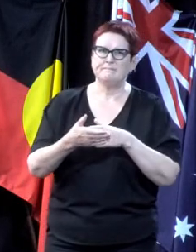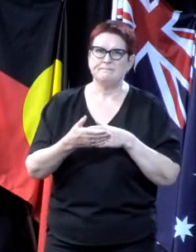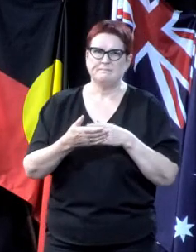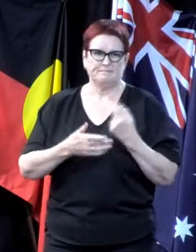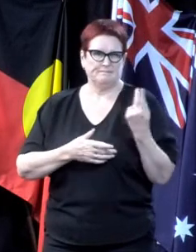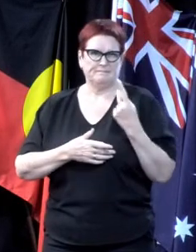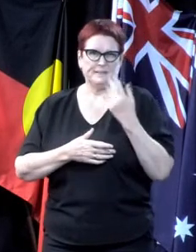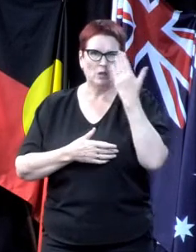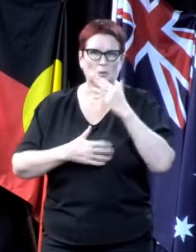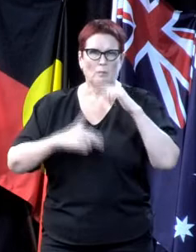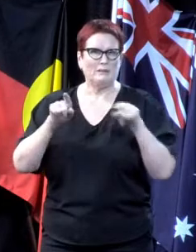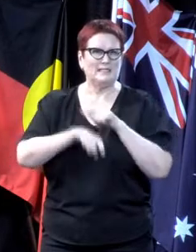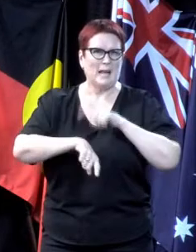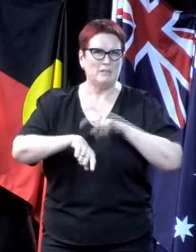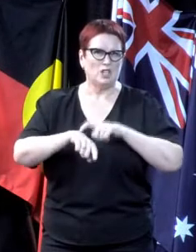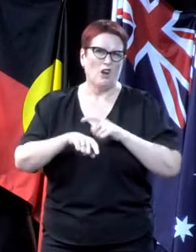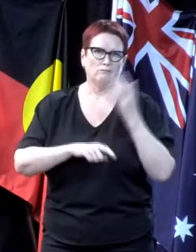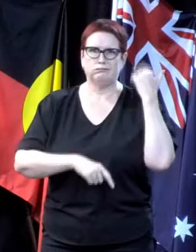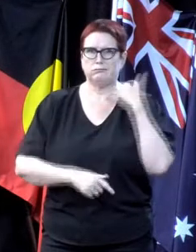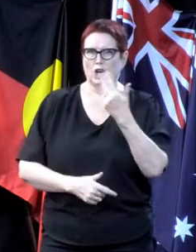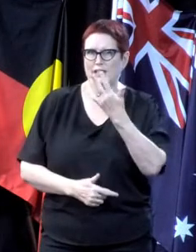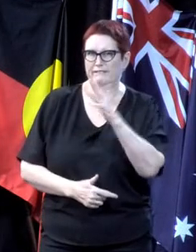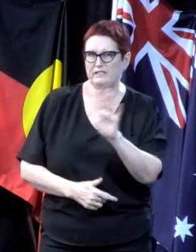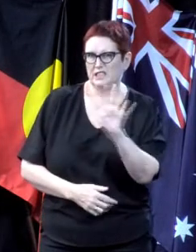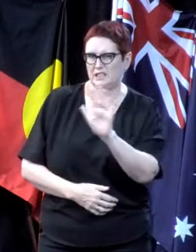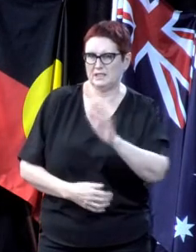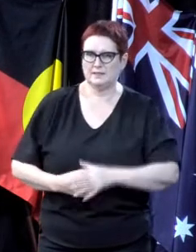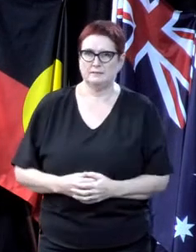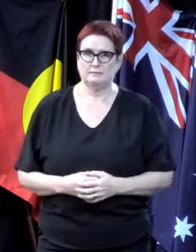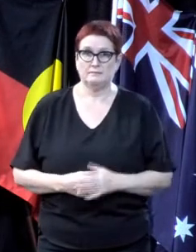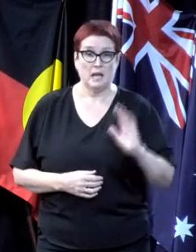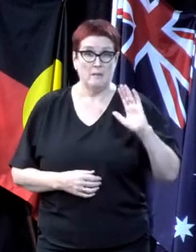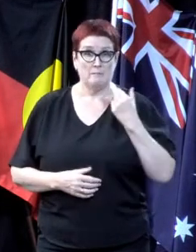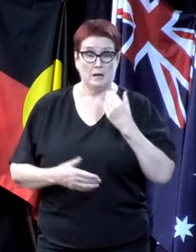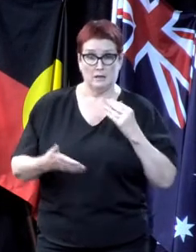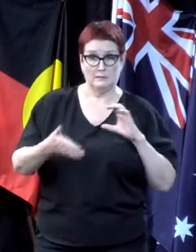We have just had a lift installed. It’s not operational yet.